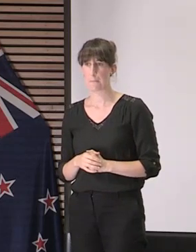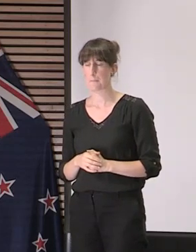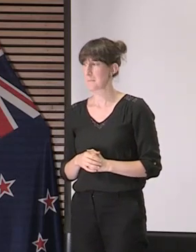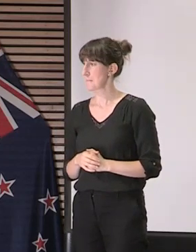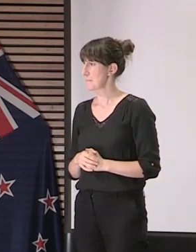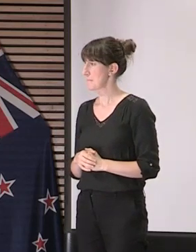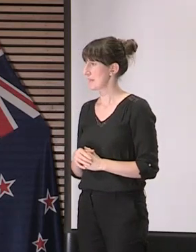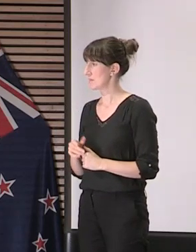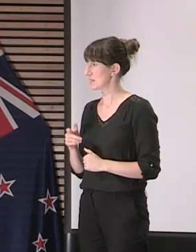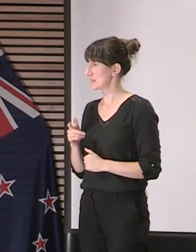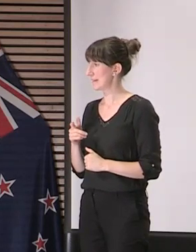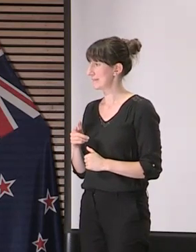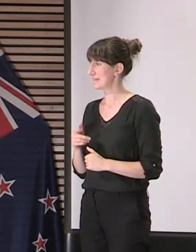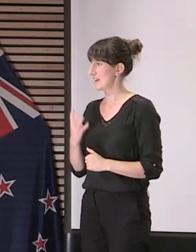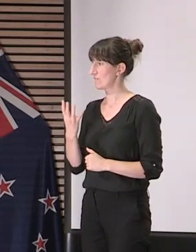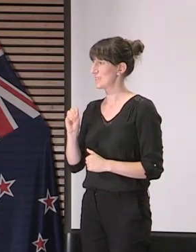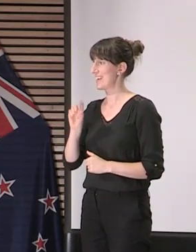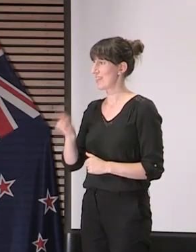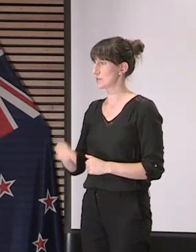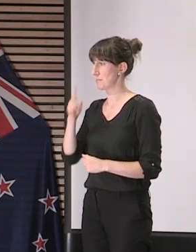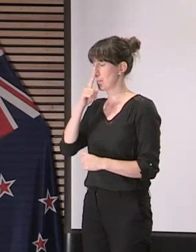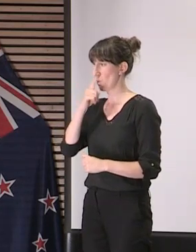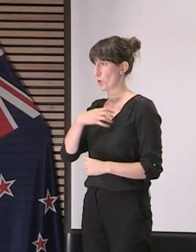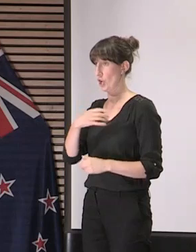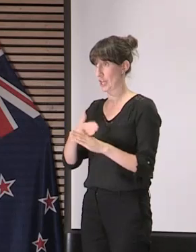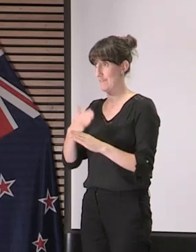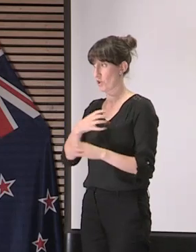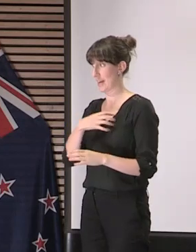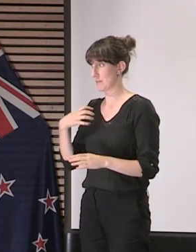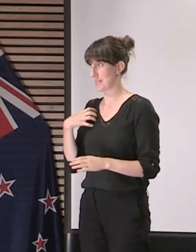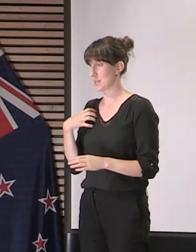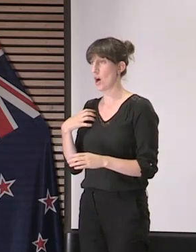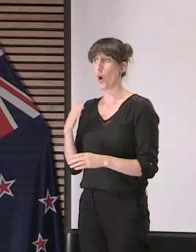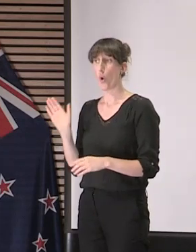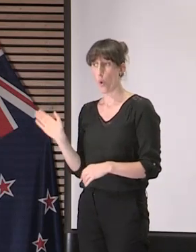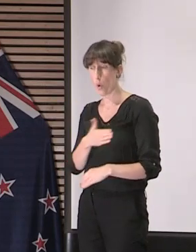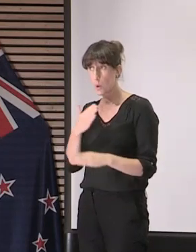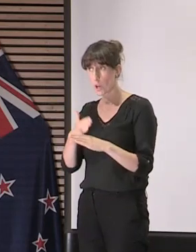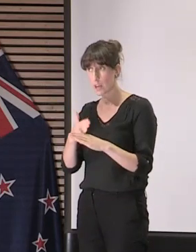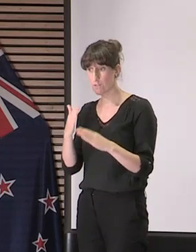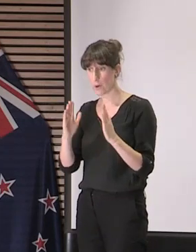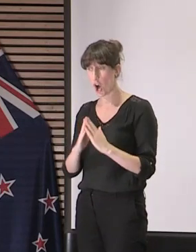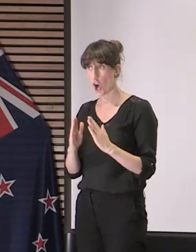The 40,000 public servants, are all of them working at home? Or some are not able to